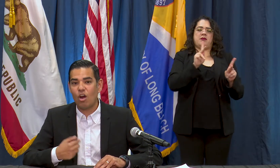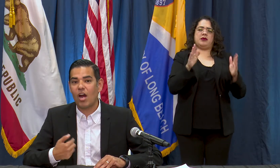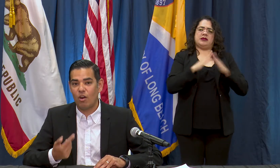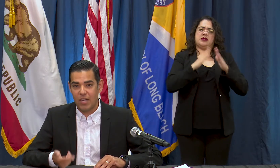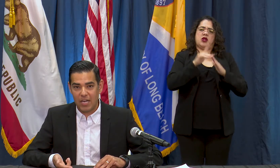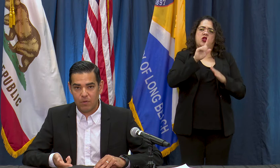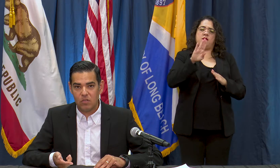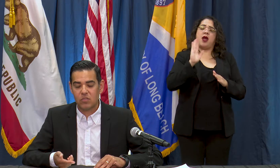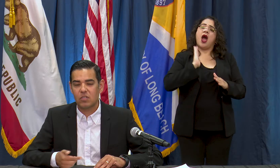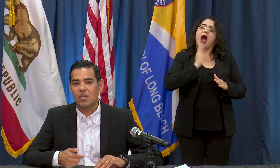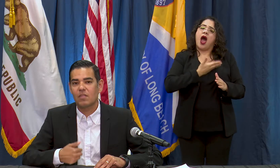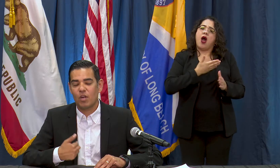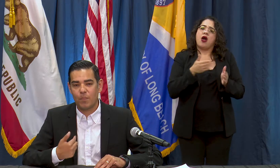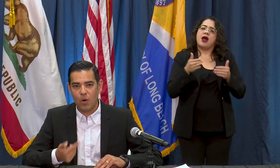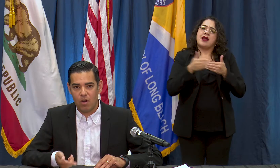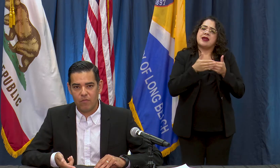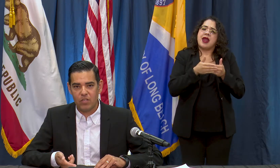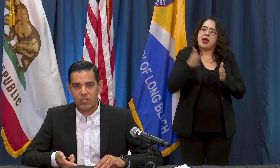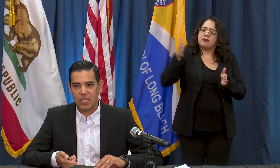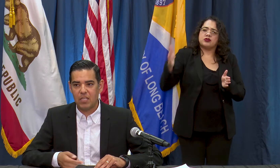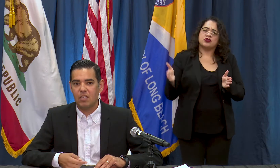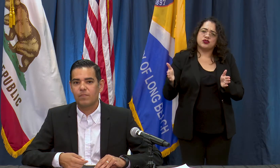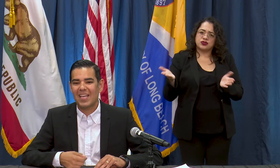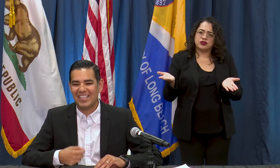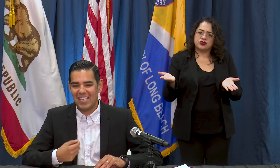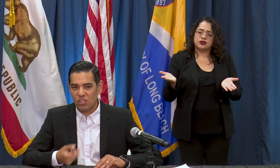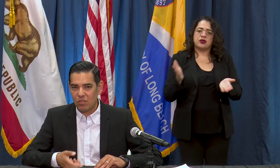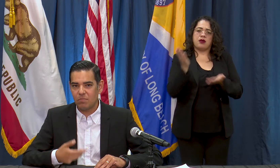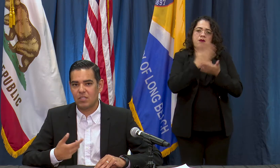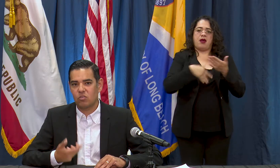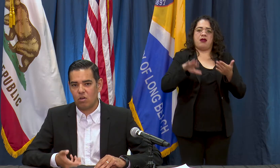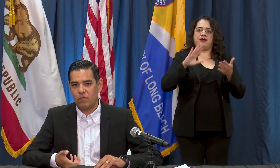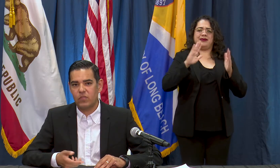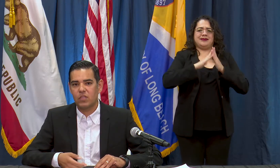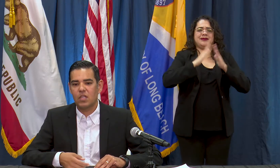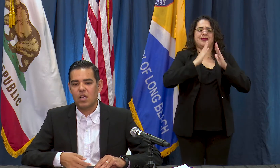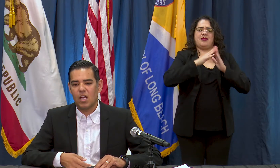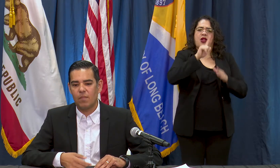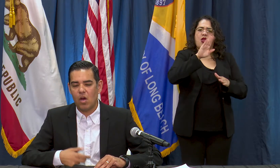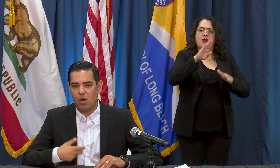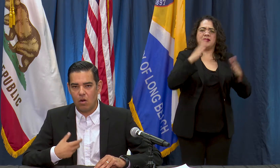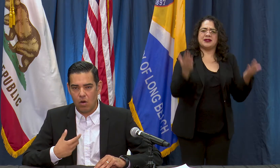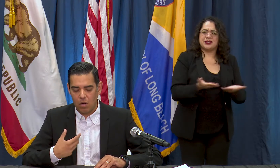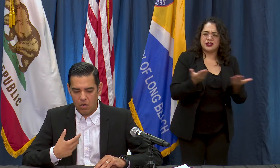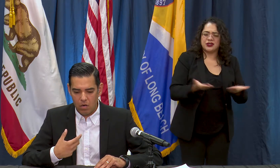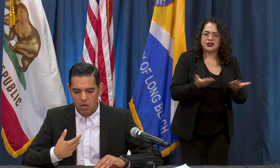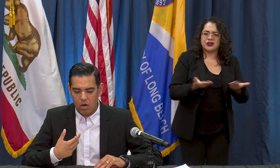are our neighbors, they're part of our city, and each of them deserves our love,